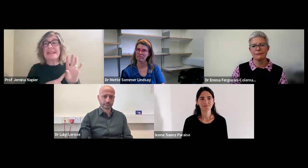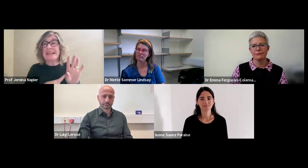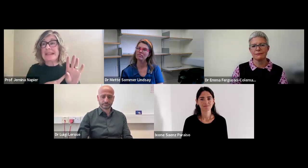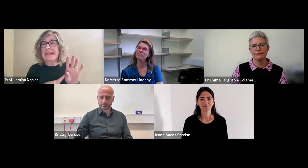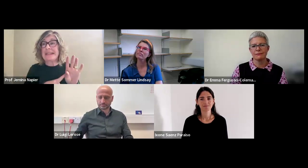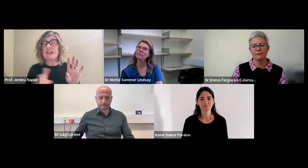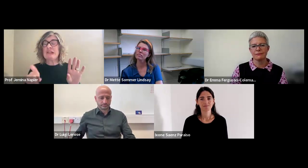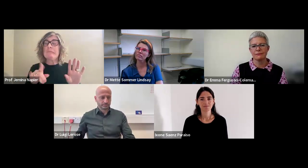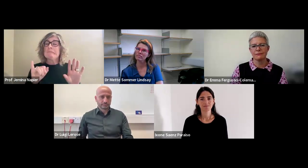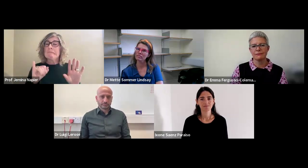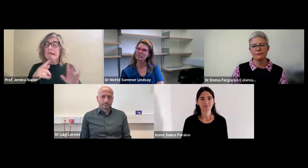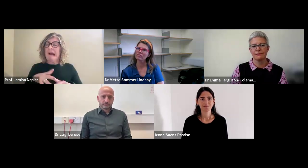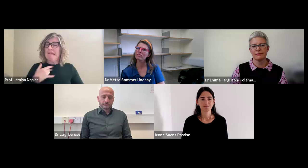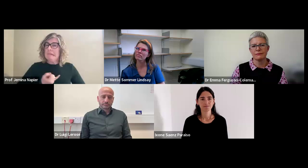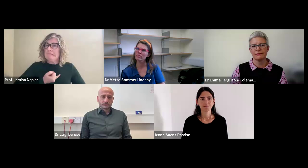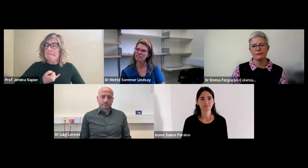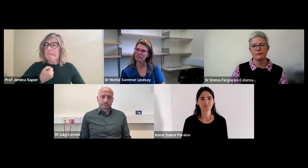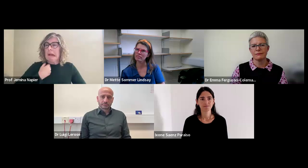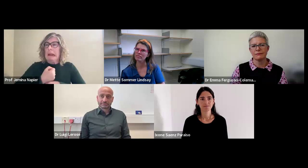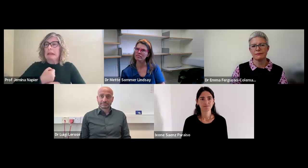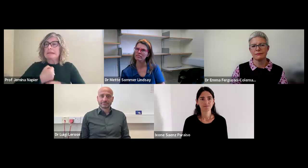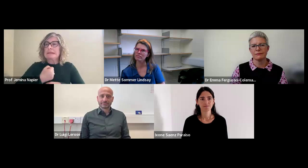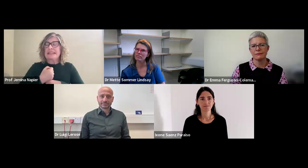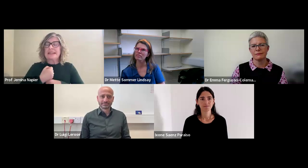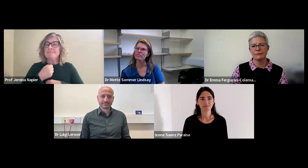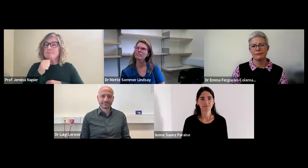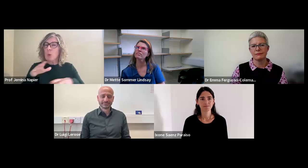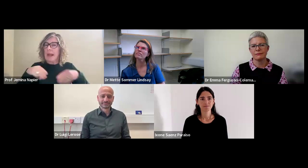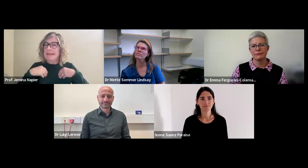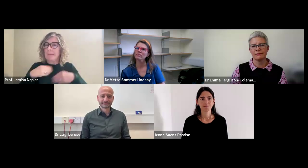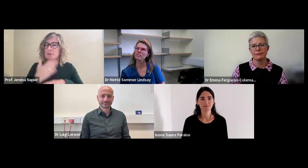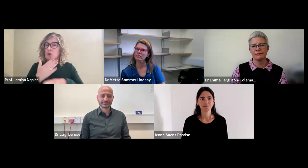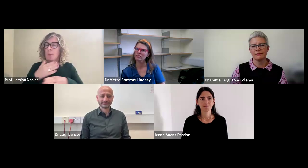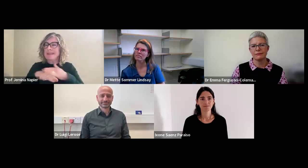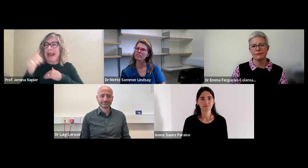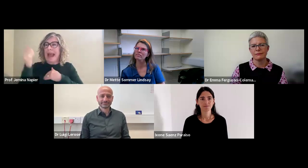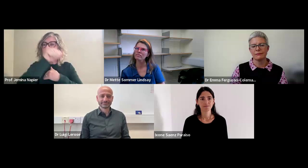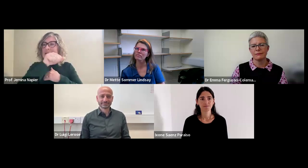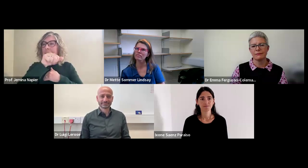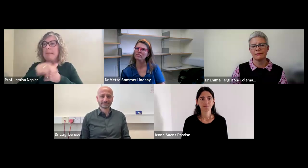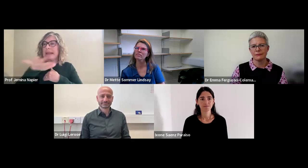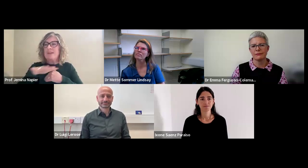interpreted for 15 years and she's admitting to feeling a little bit guilty about not accepting